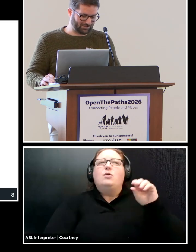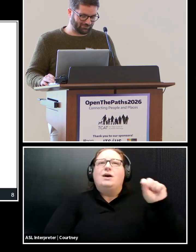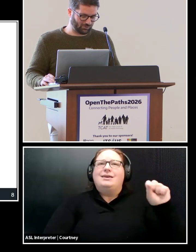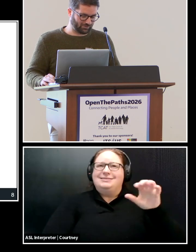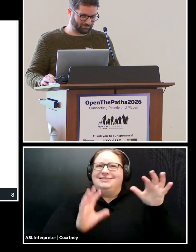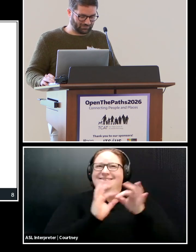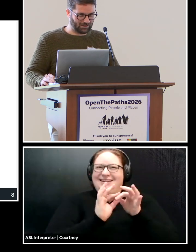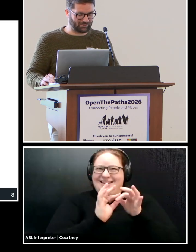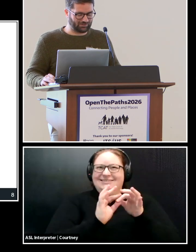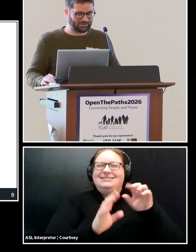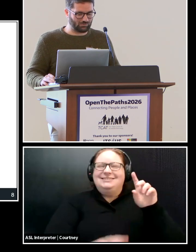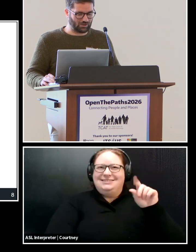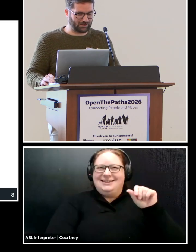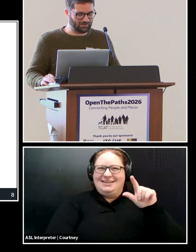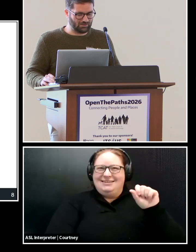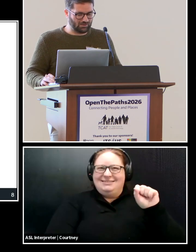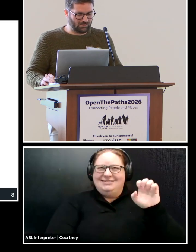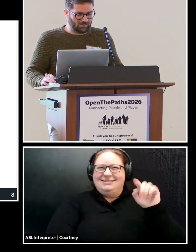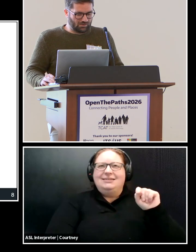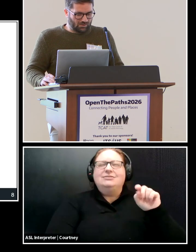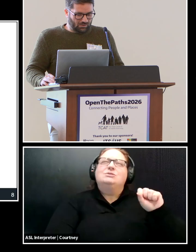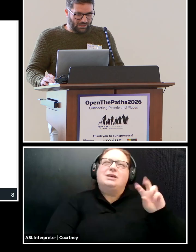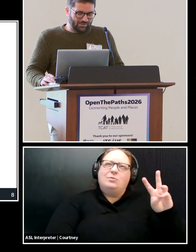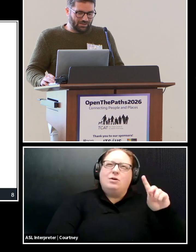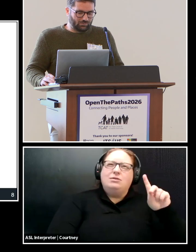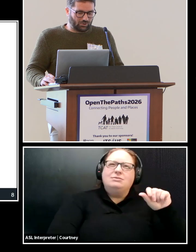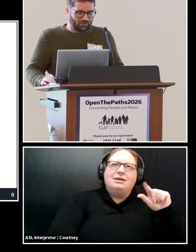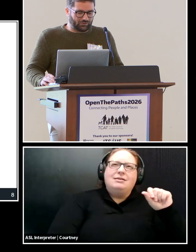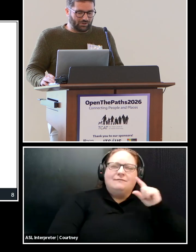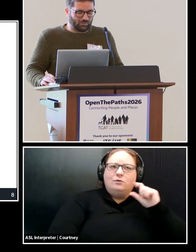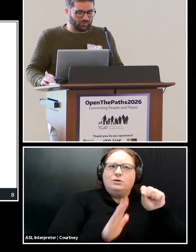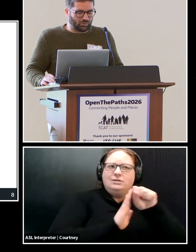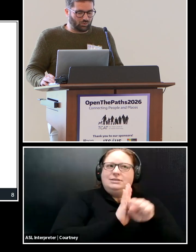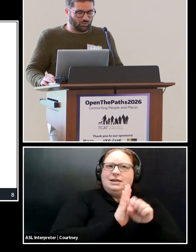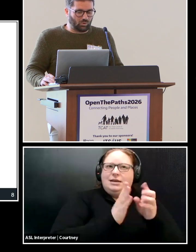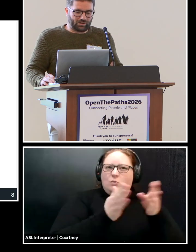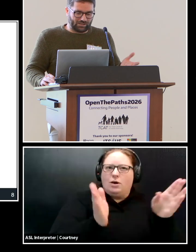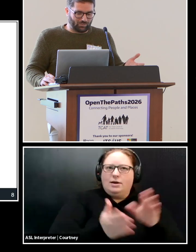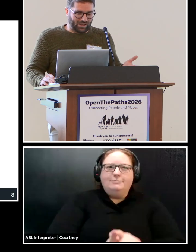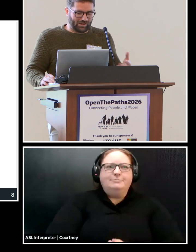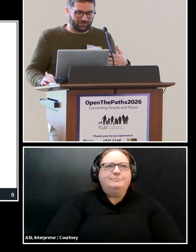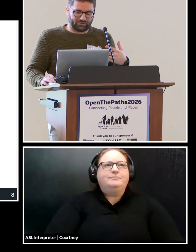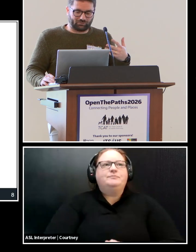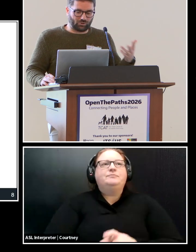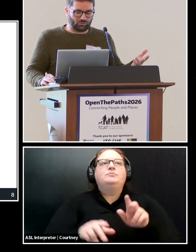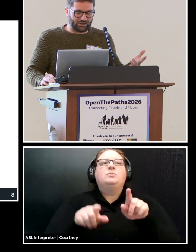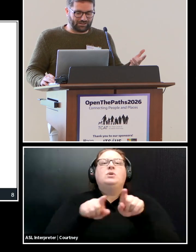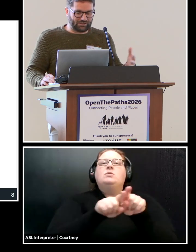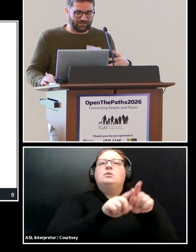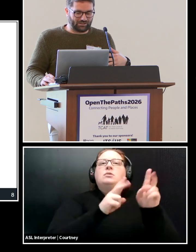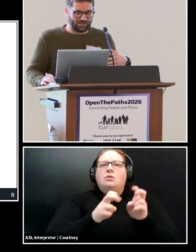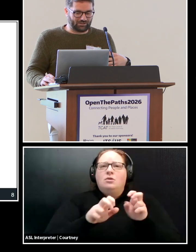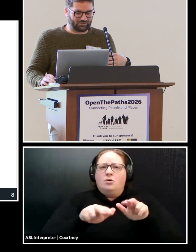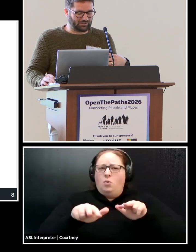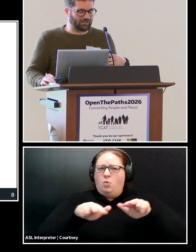data for uh the statewide and then we're also able to pull walking paths, roadway data and